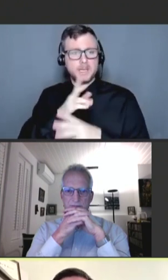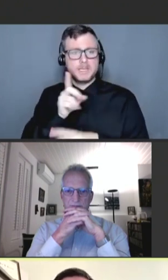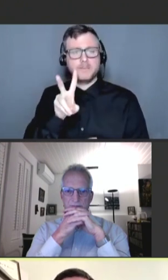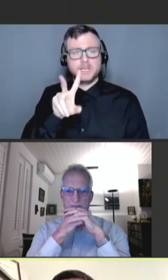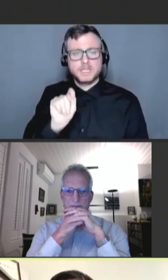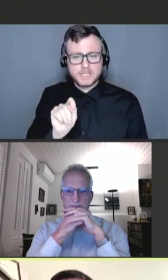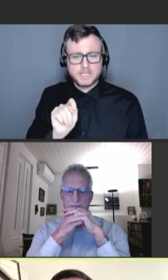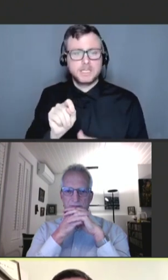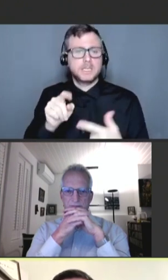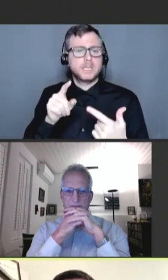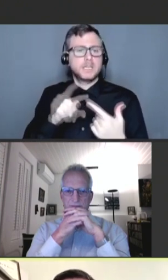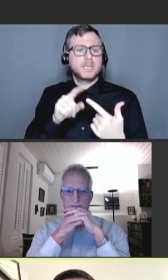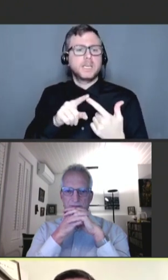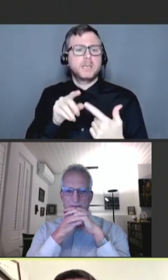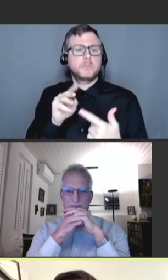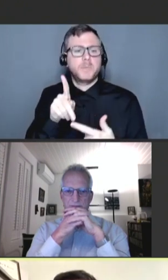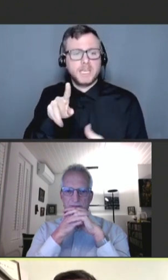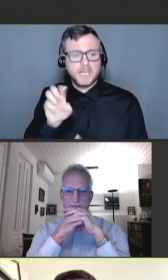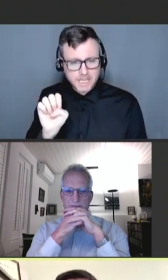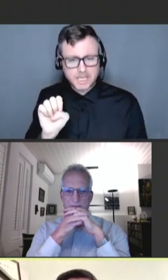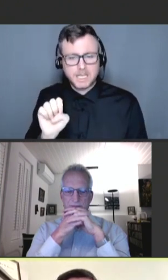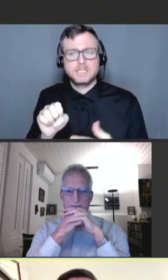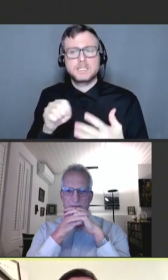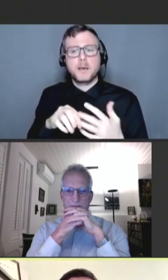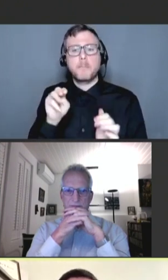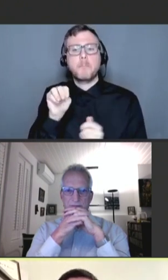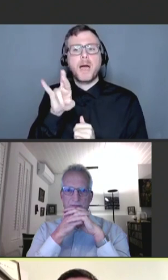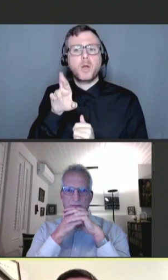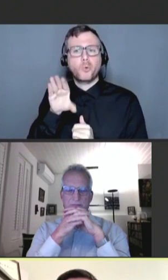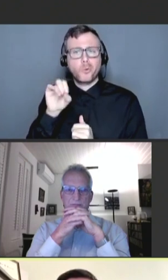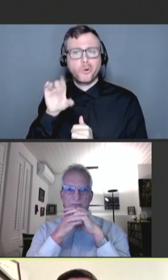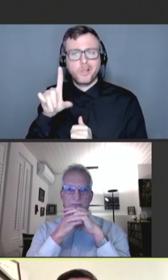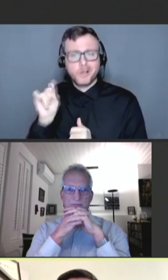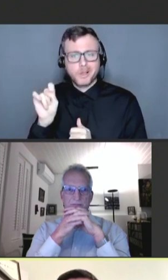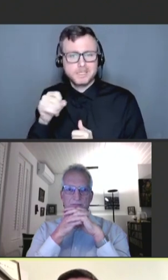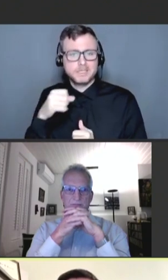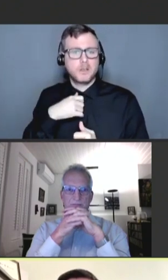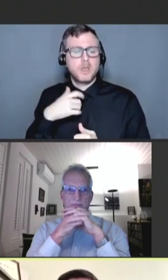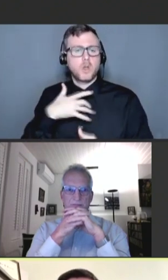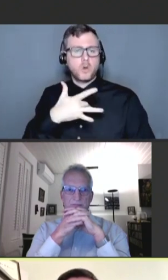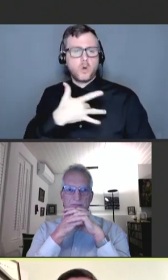and macro-clots, and in some cases, micro-clots, cardiovascular disease, and this is really a big